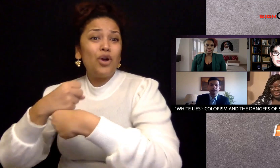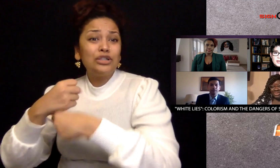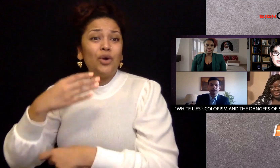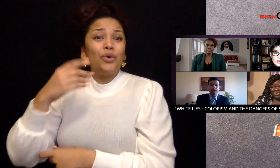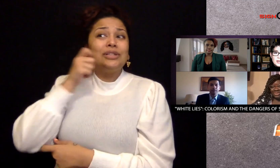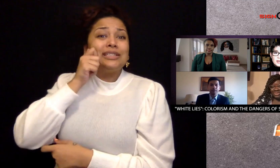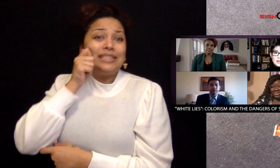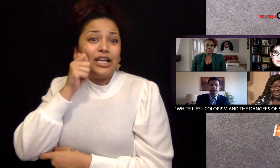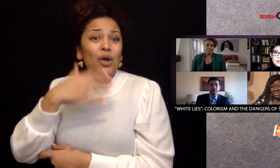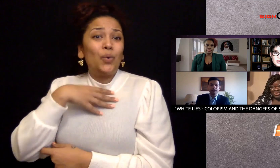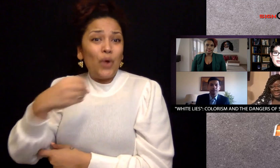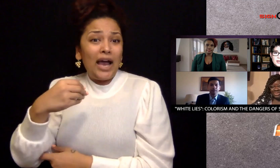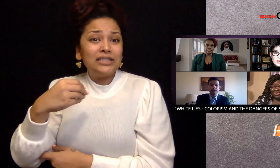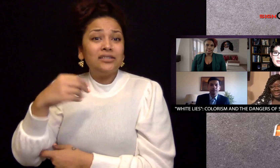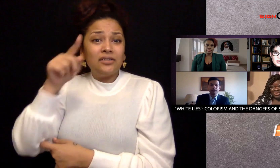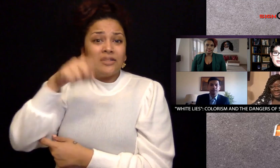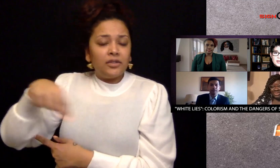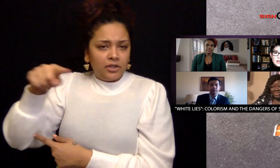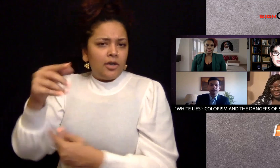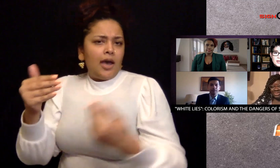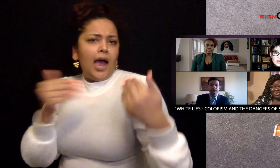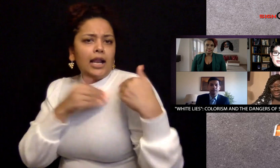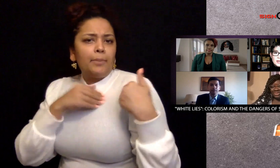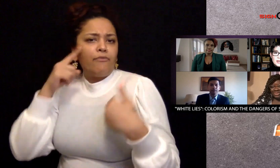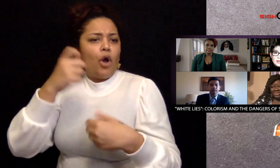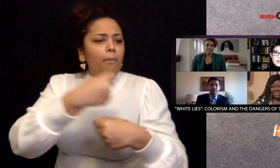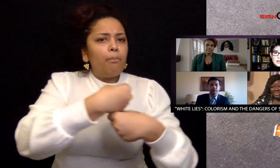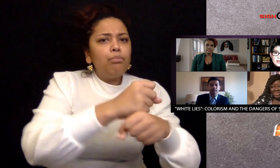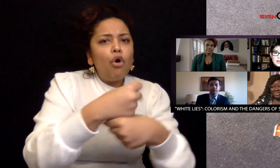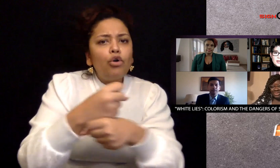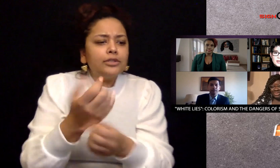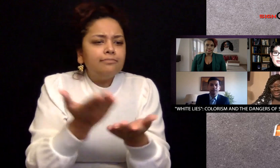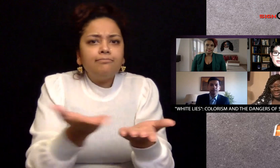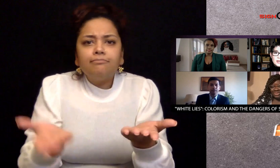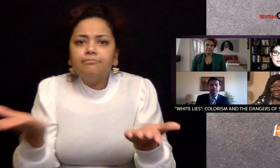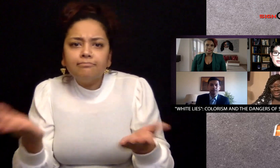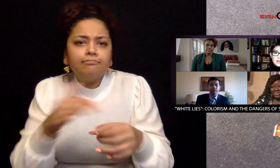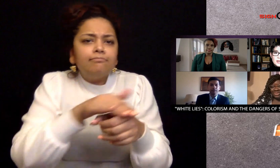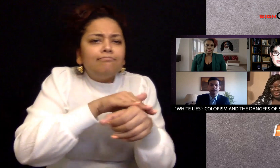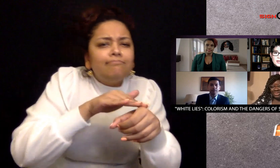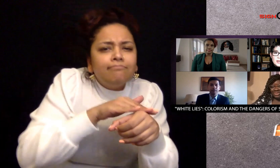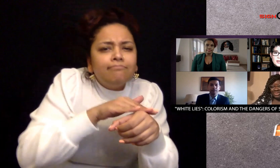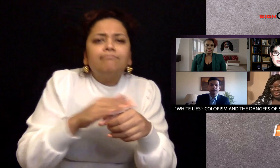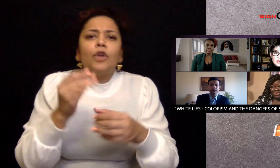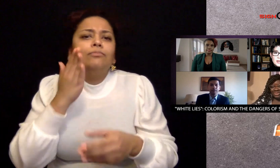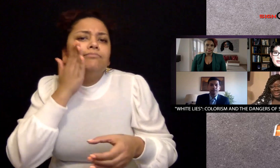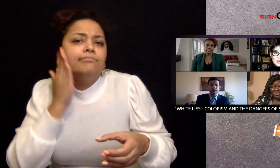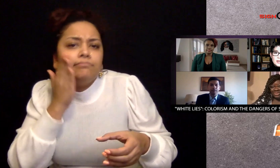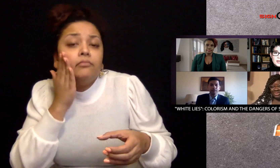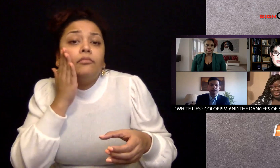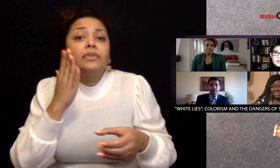holding those involved in the skin whitening industry accountable for products and practices